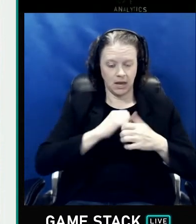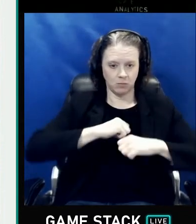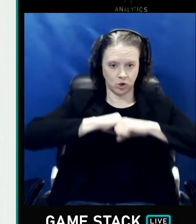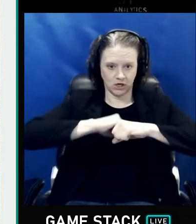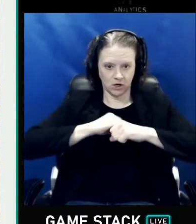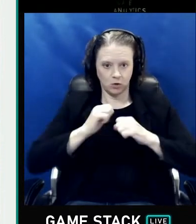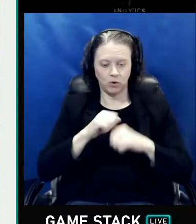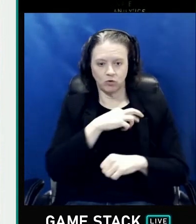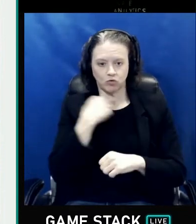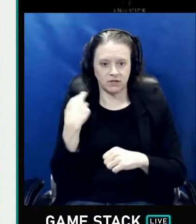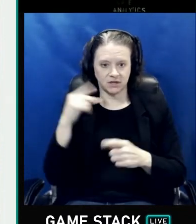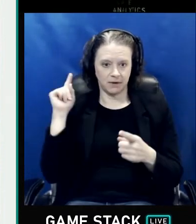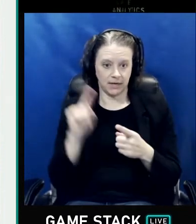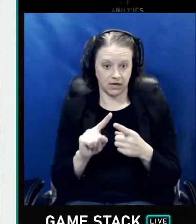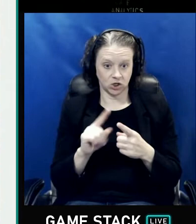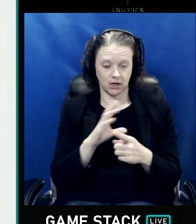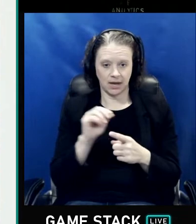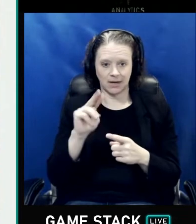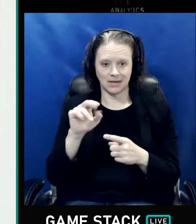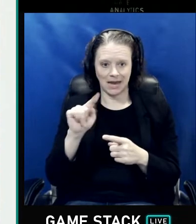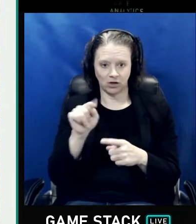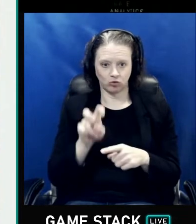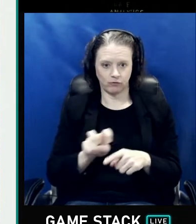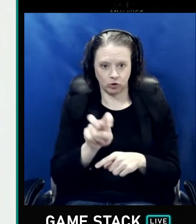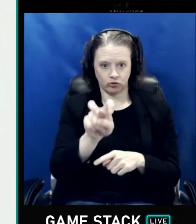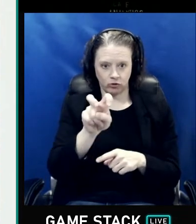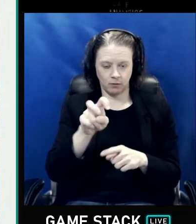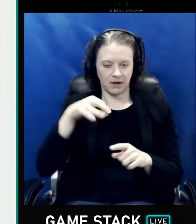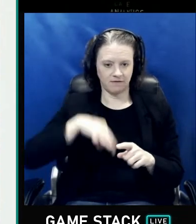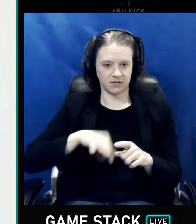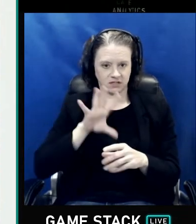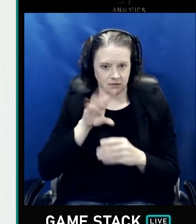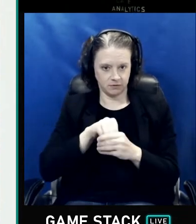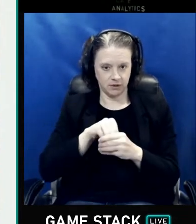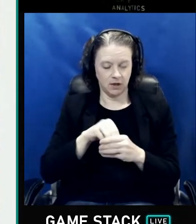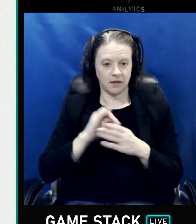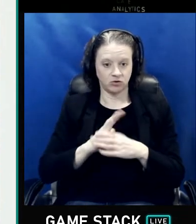mitigation and the NAT reversal benefits built in. It's cross-network.